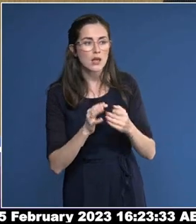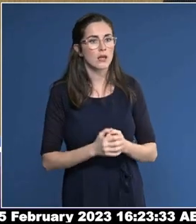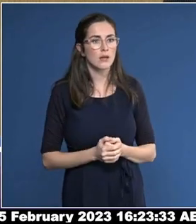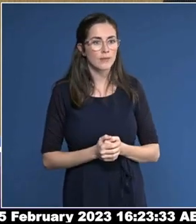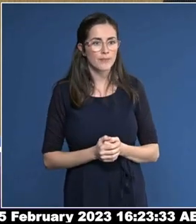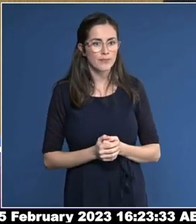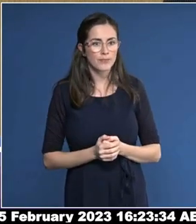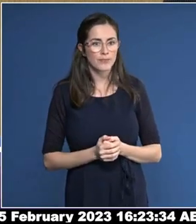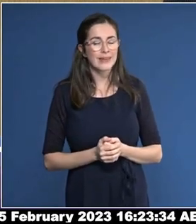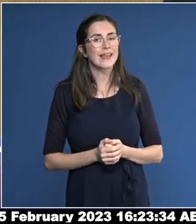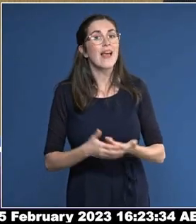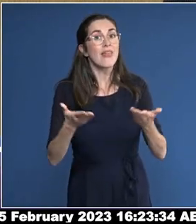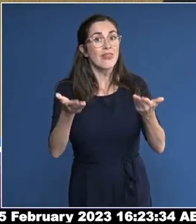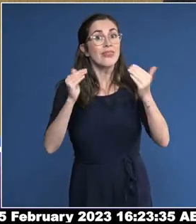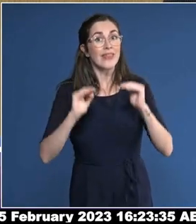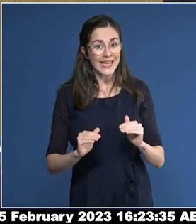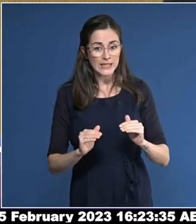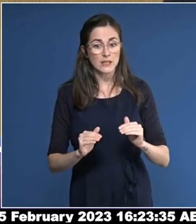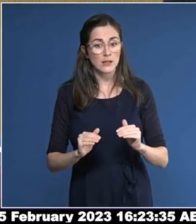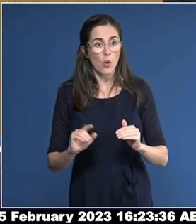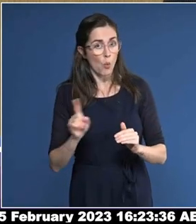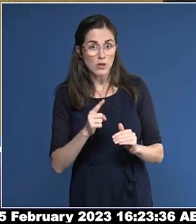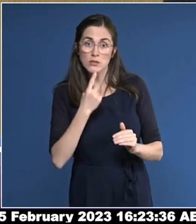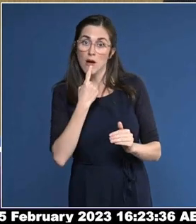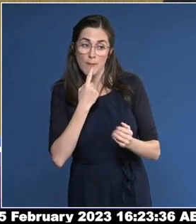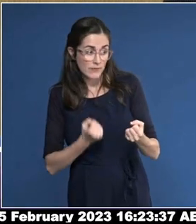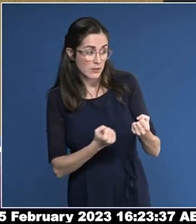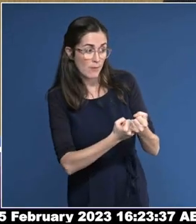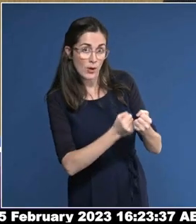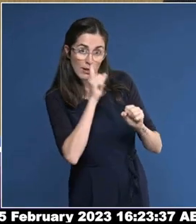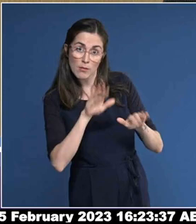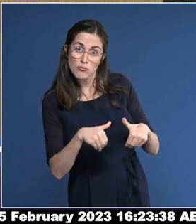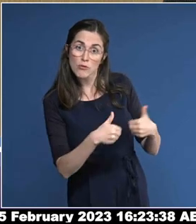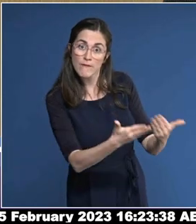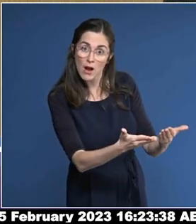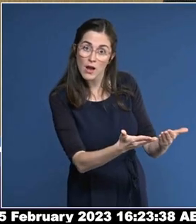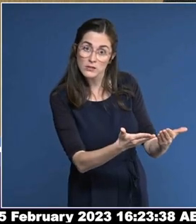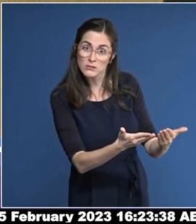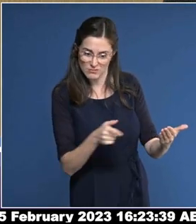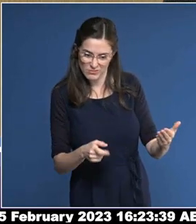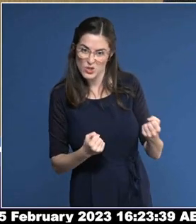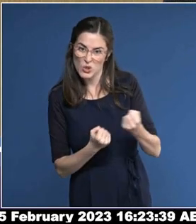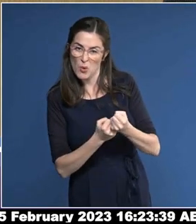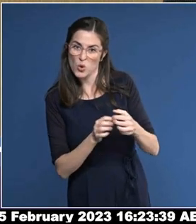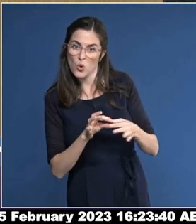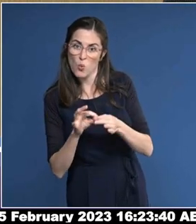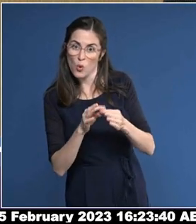support that a support coordinator might be able to deliver are variable.